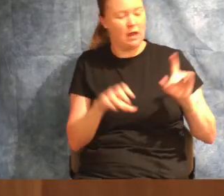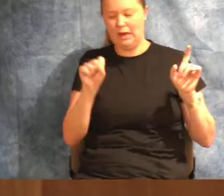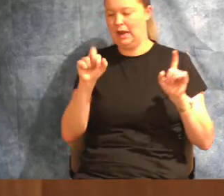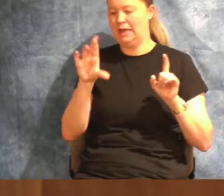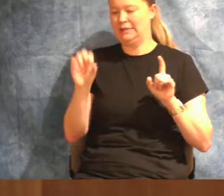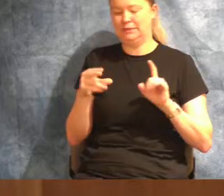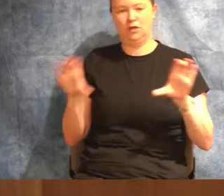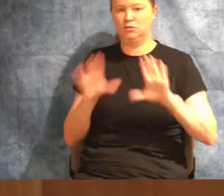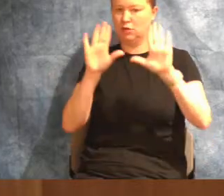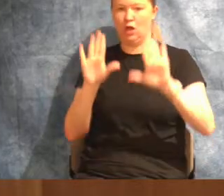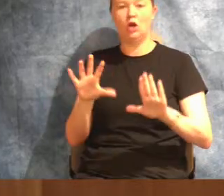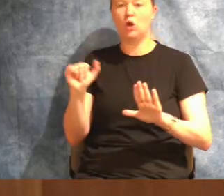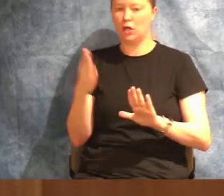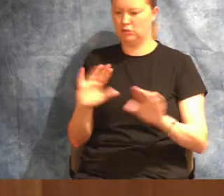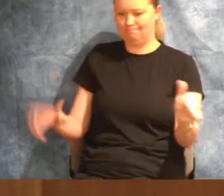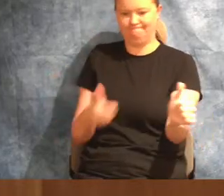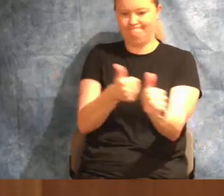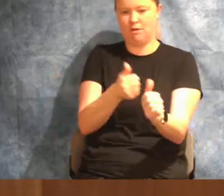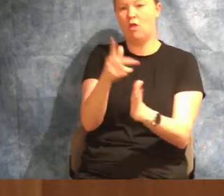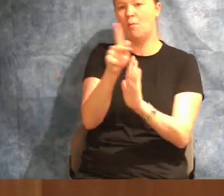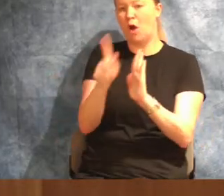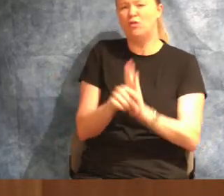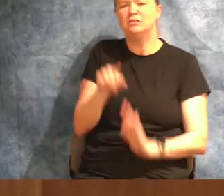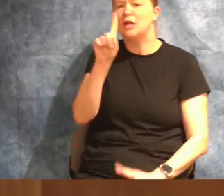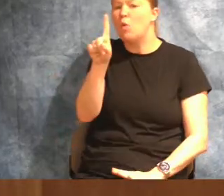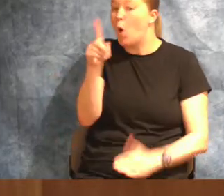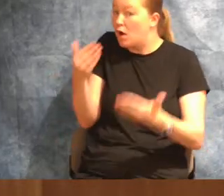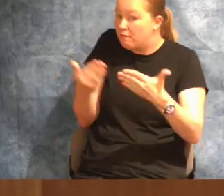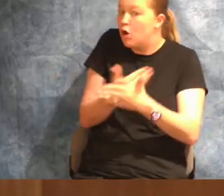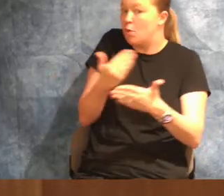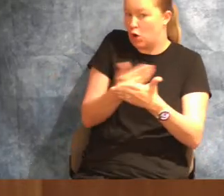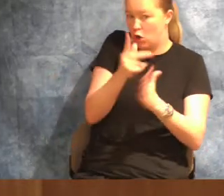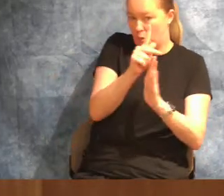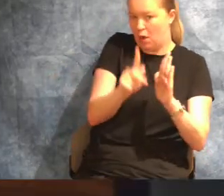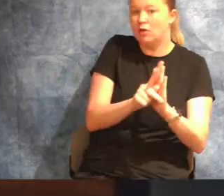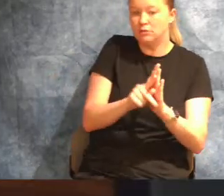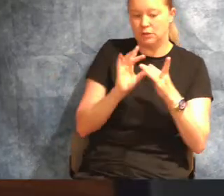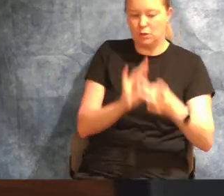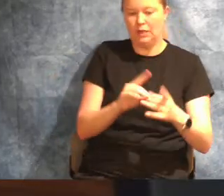helping us modernize a lot of our policies. One of them is a new policy that relates to security